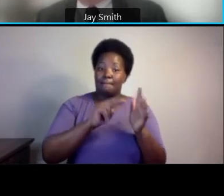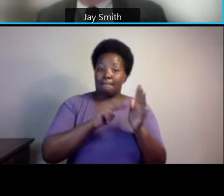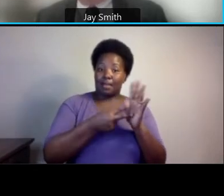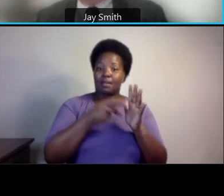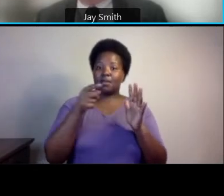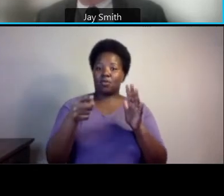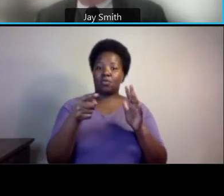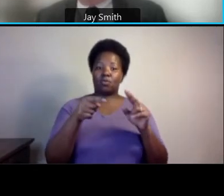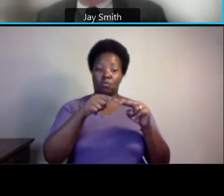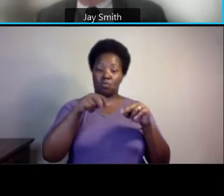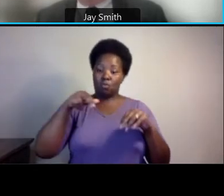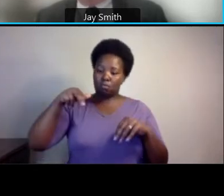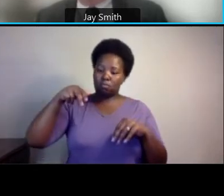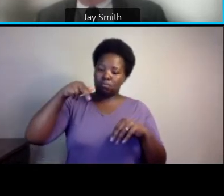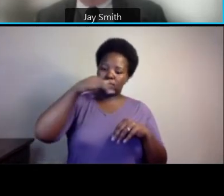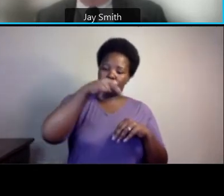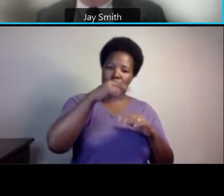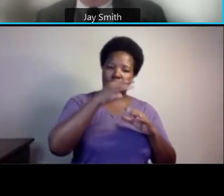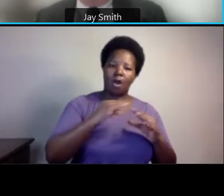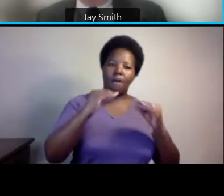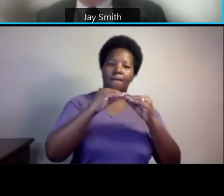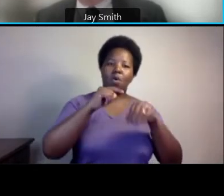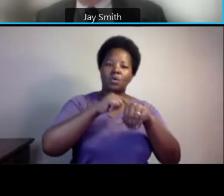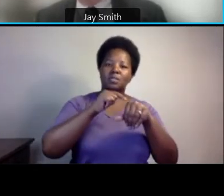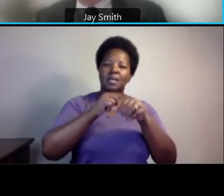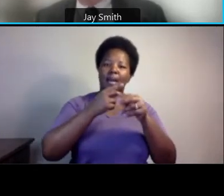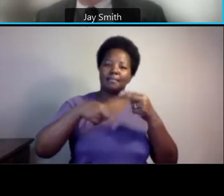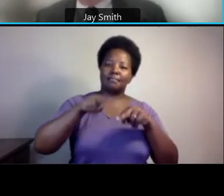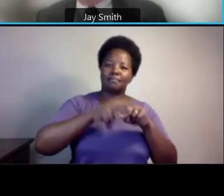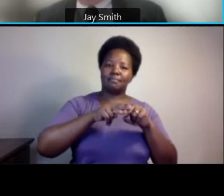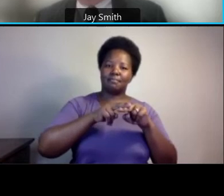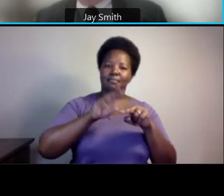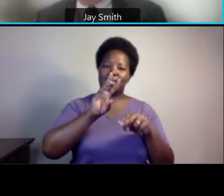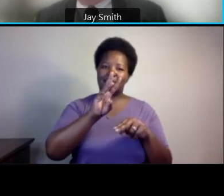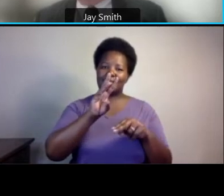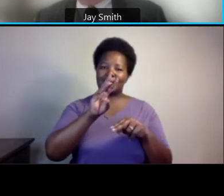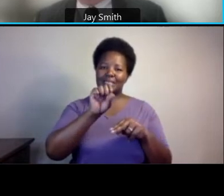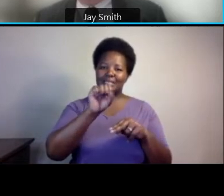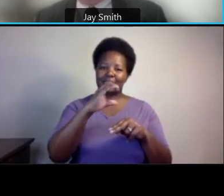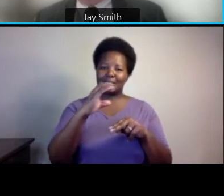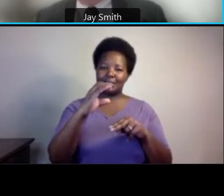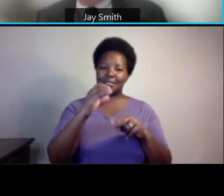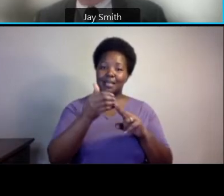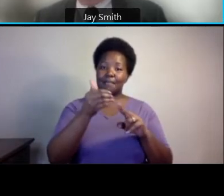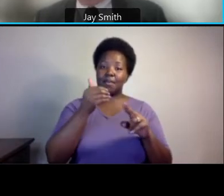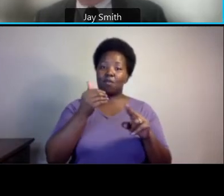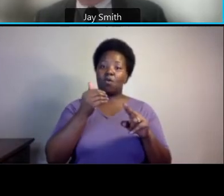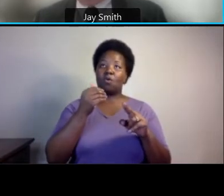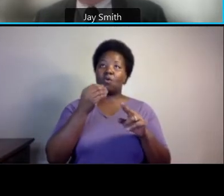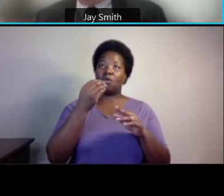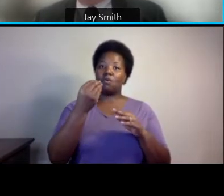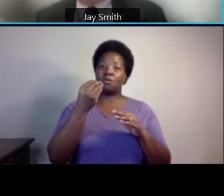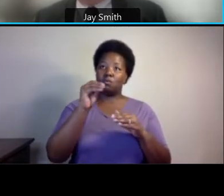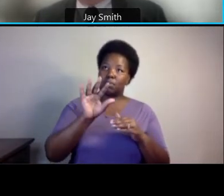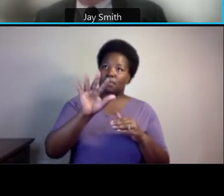to cross the crosswalk before uh the the light of the excuse for the adjacent traffic signal